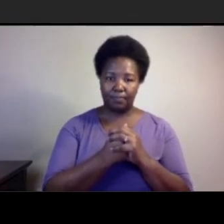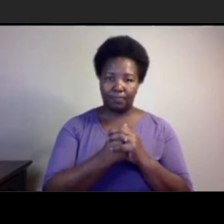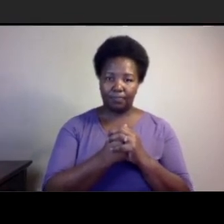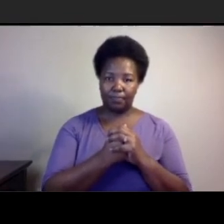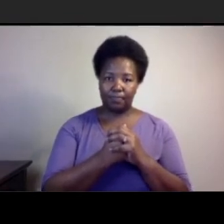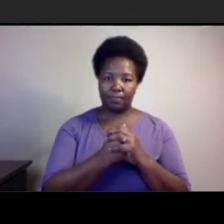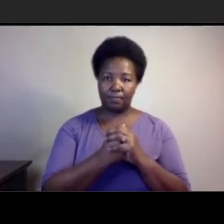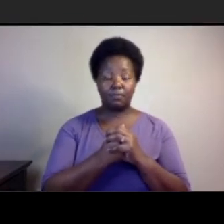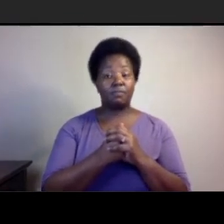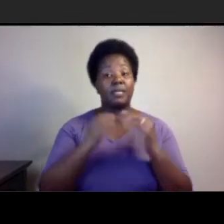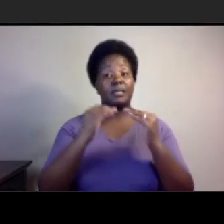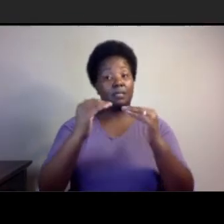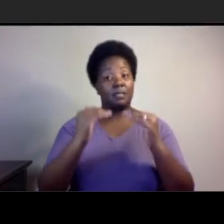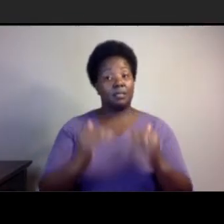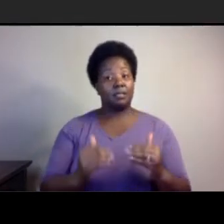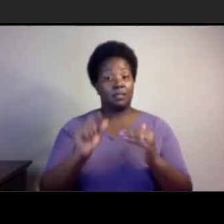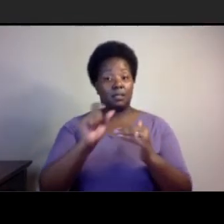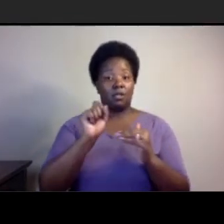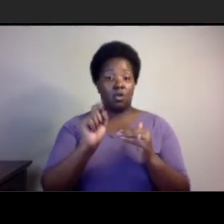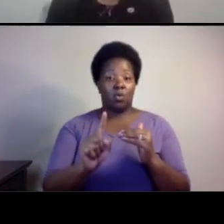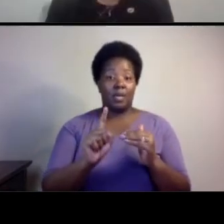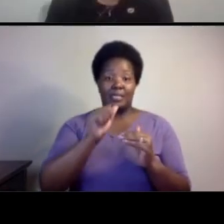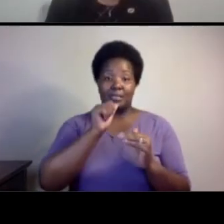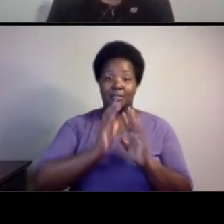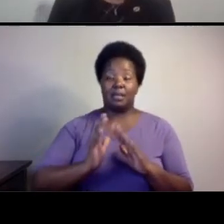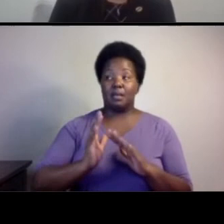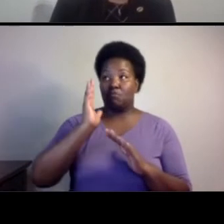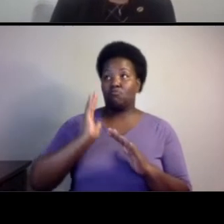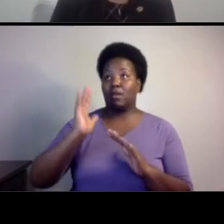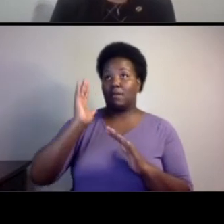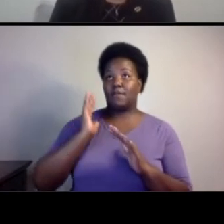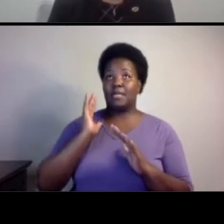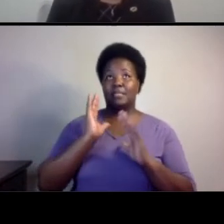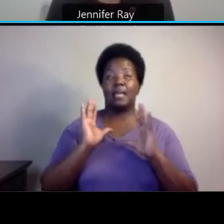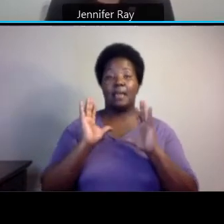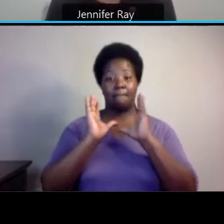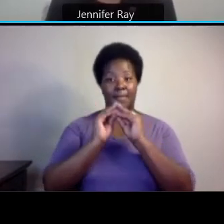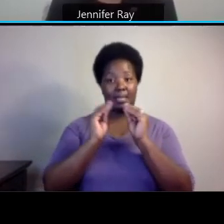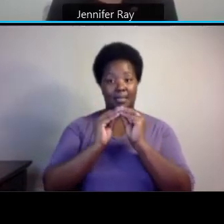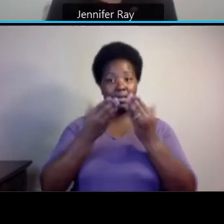next question is at previous public meetings there were comments regarding